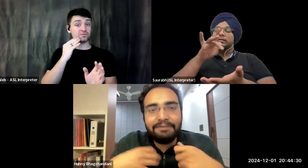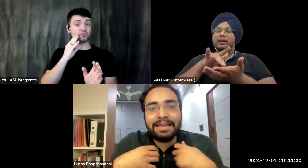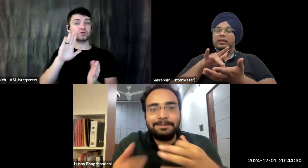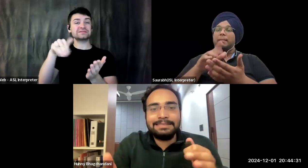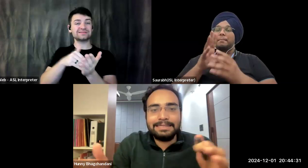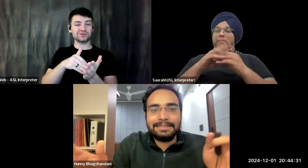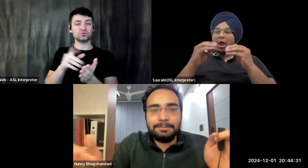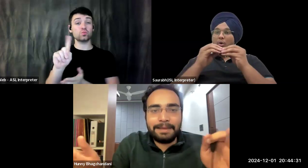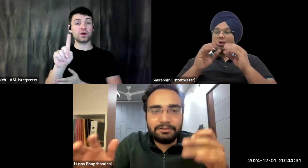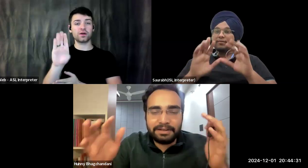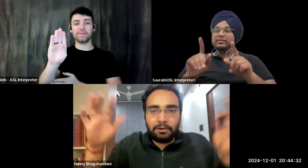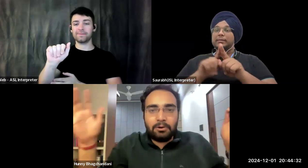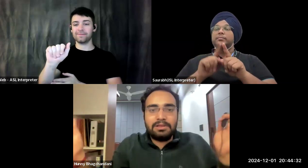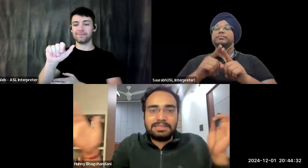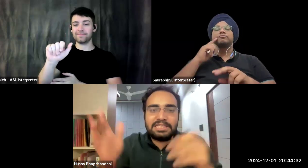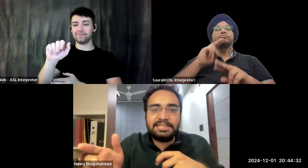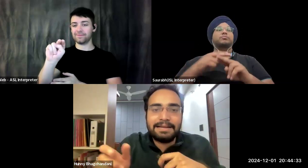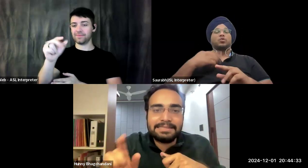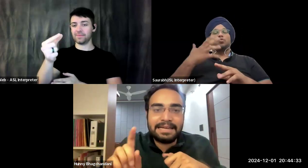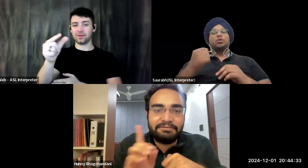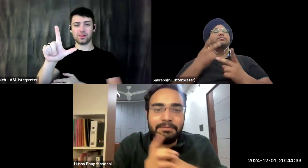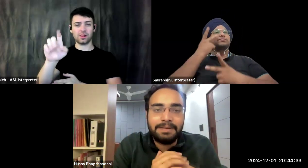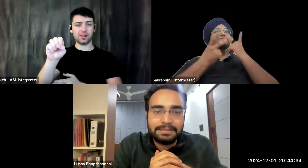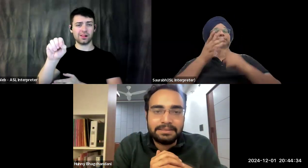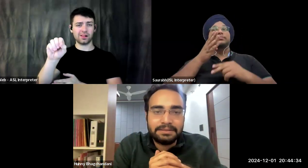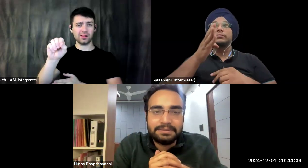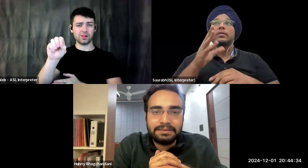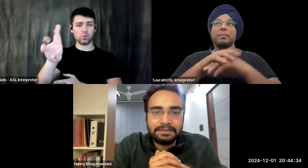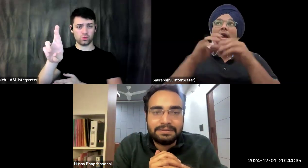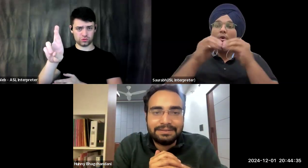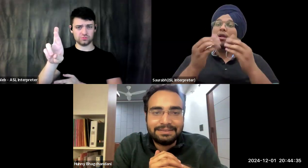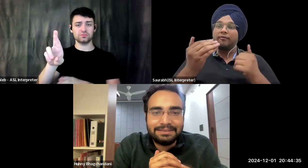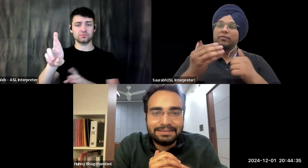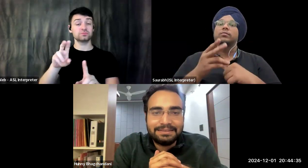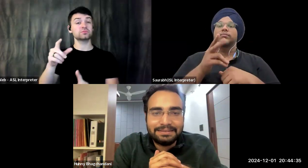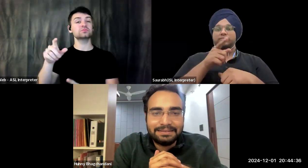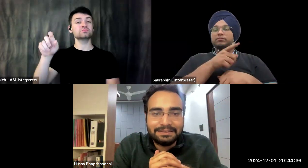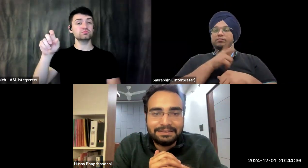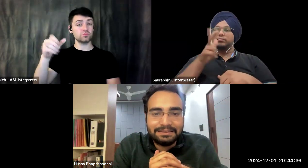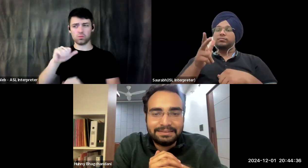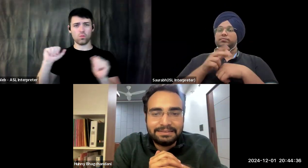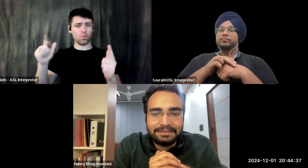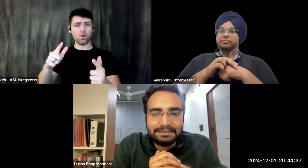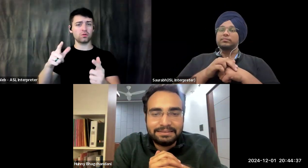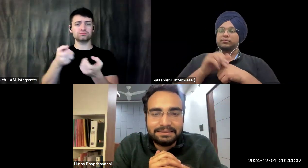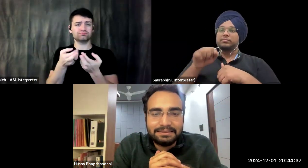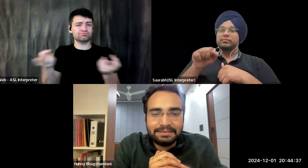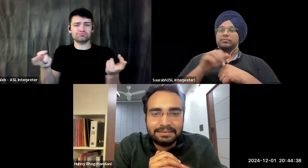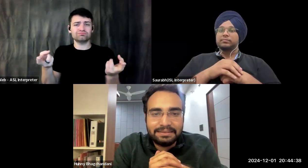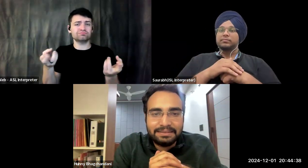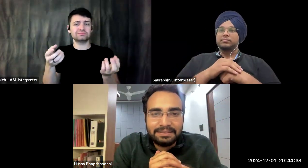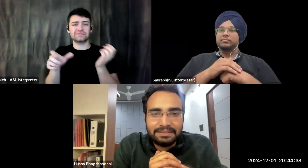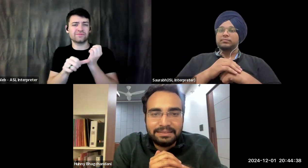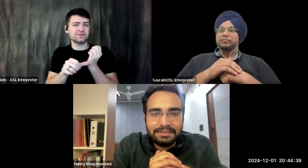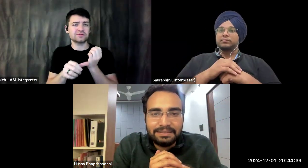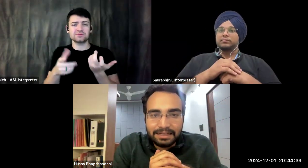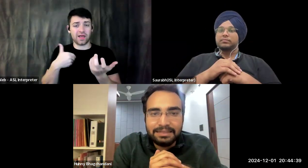Our Experience Center in Bangalore where all the assistive devices are at one place.